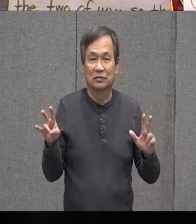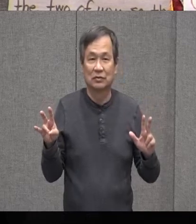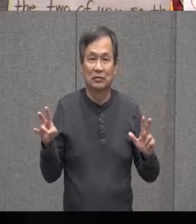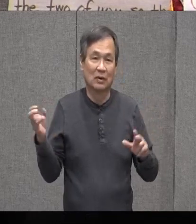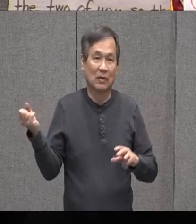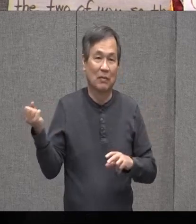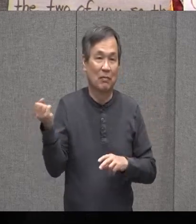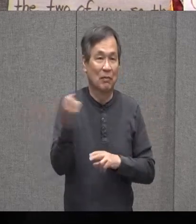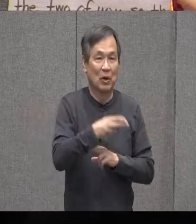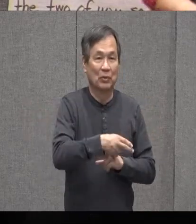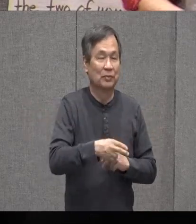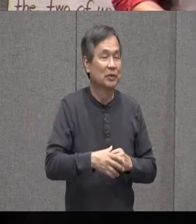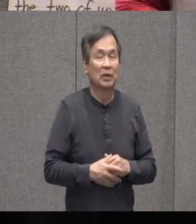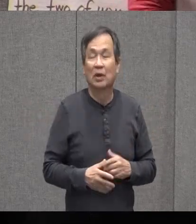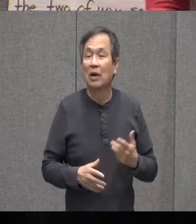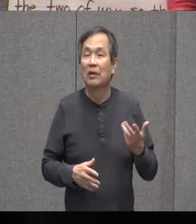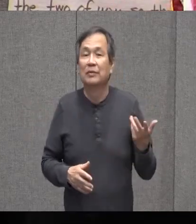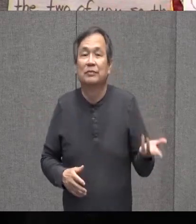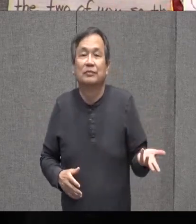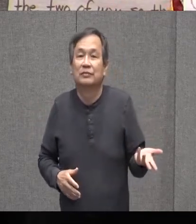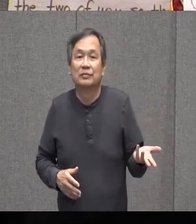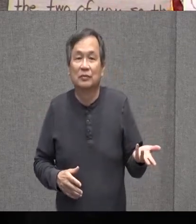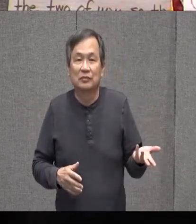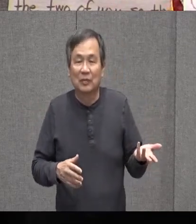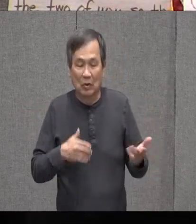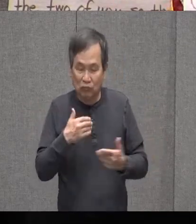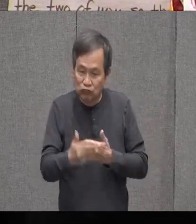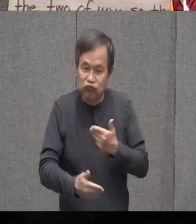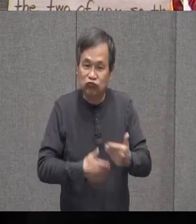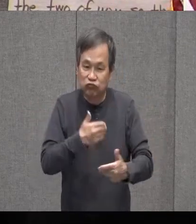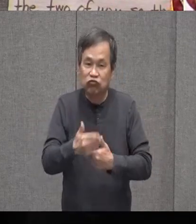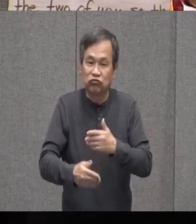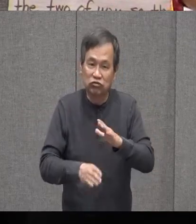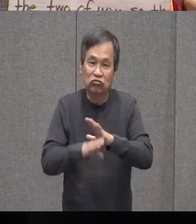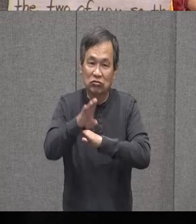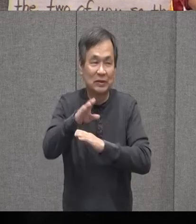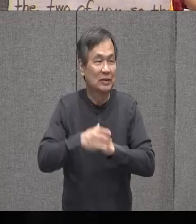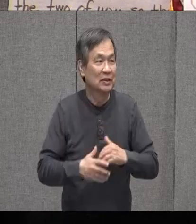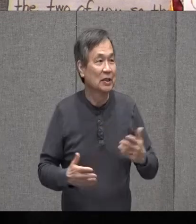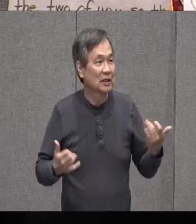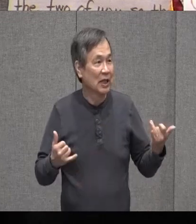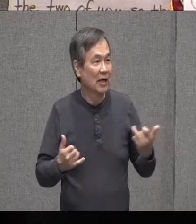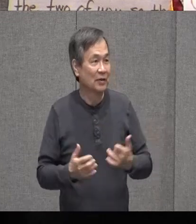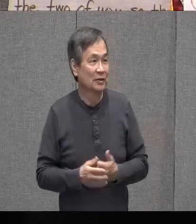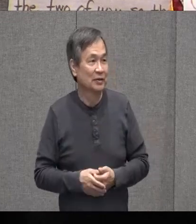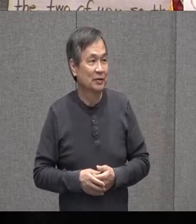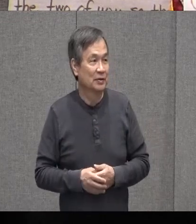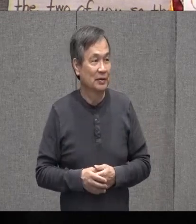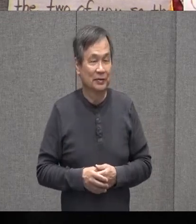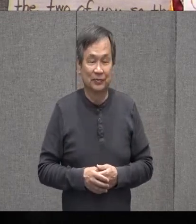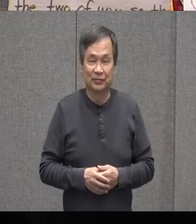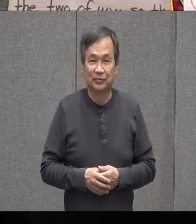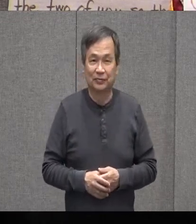You're coming ahead of me now. I'm on a roll. I'm on a roll, you guys. Okay, here's my next one.